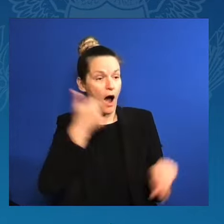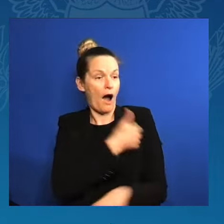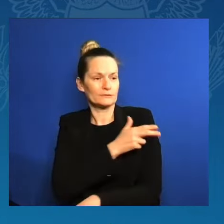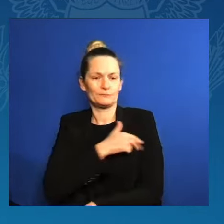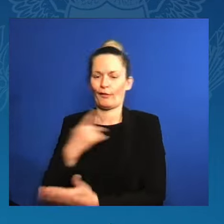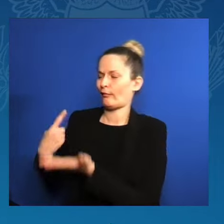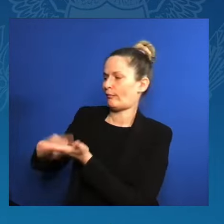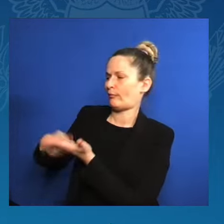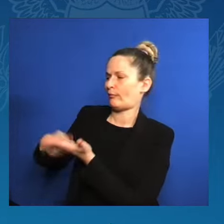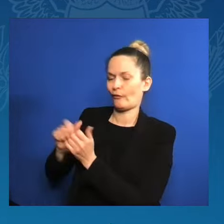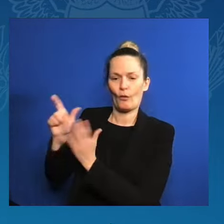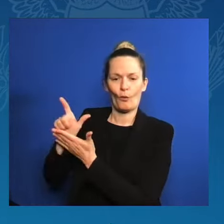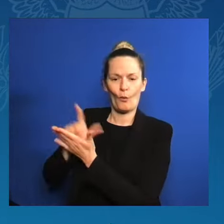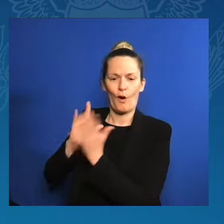under her state's extreme ban.